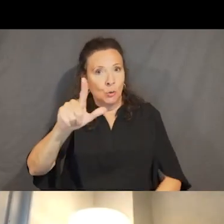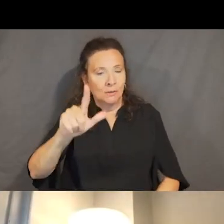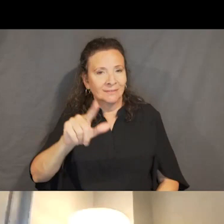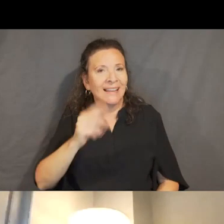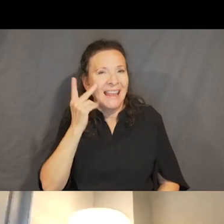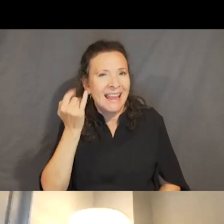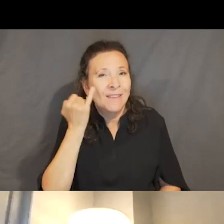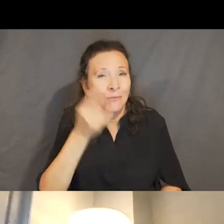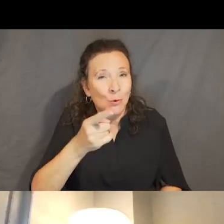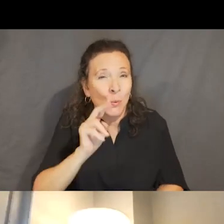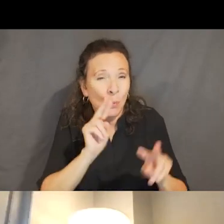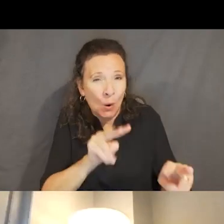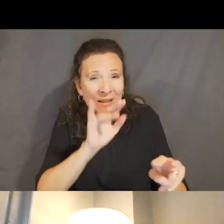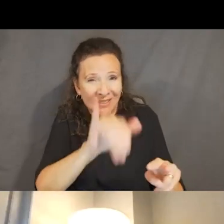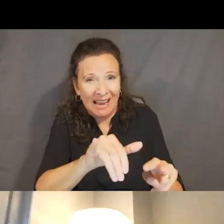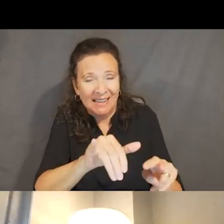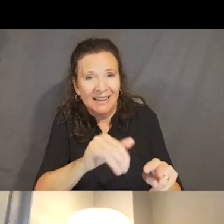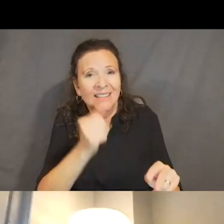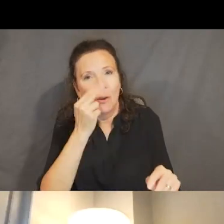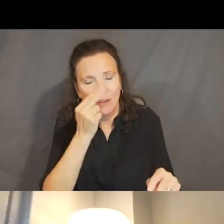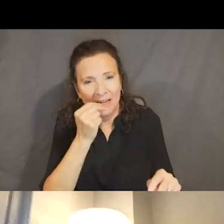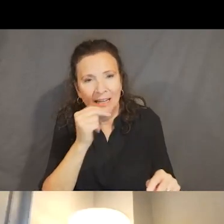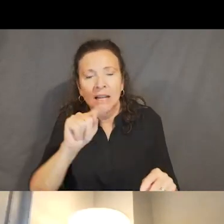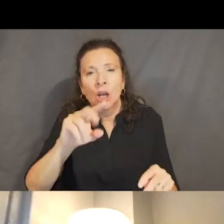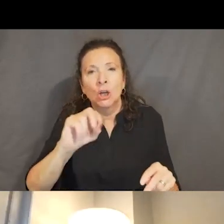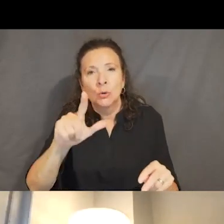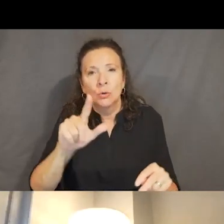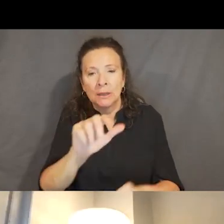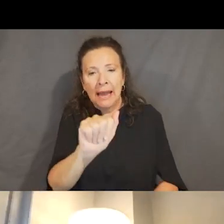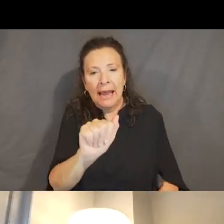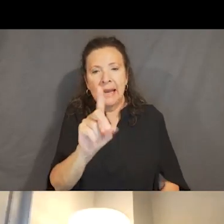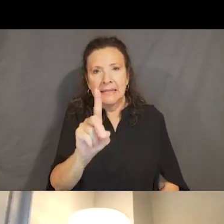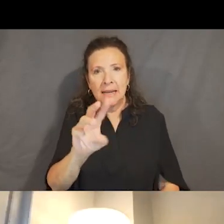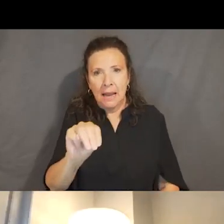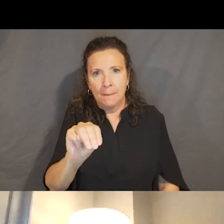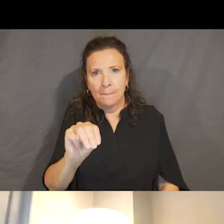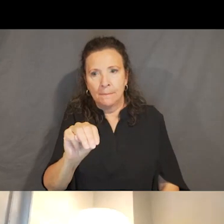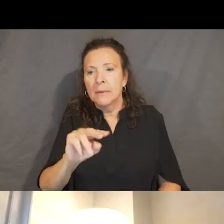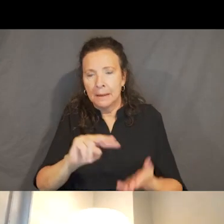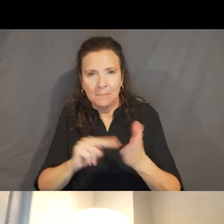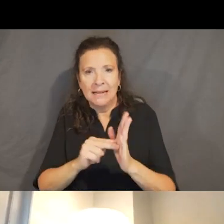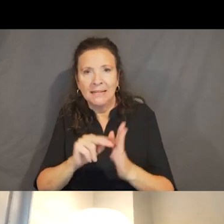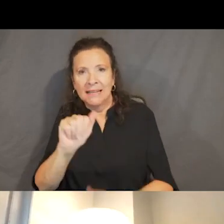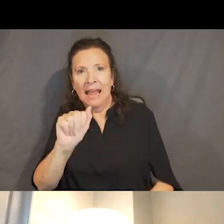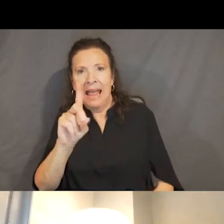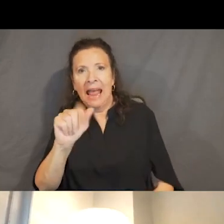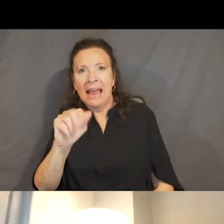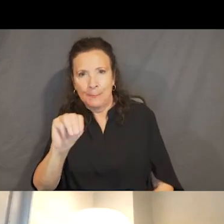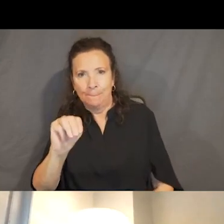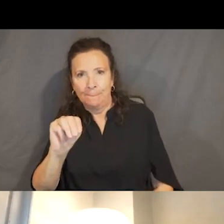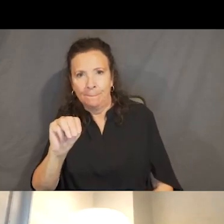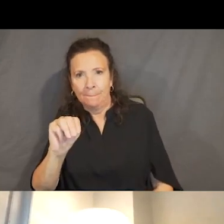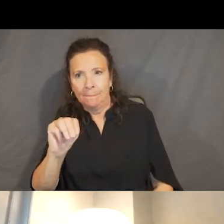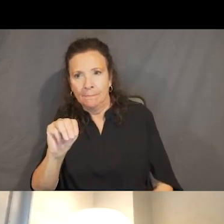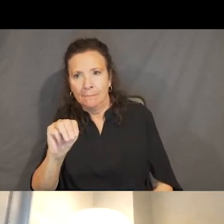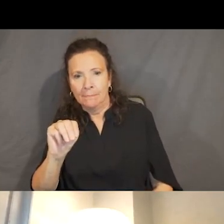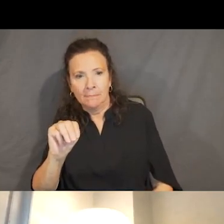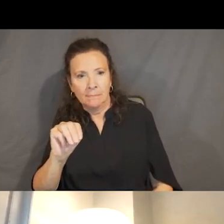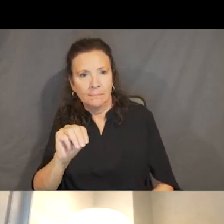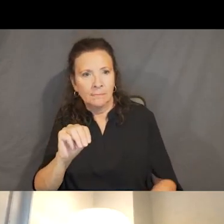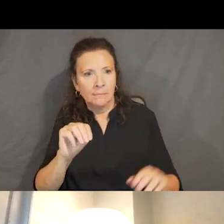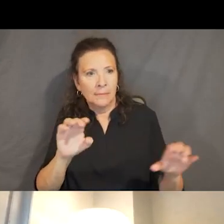the presentation. Of the tool's name is ADM, she refers to it as "Adam," and it is act, decide, and